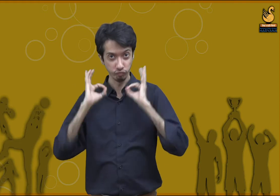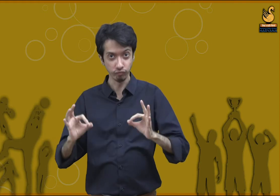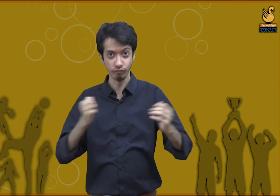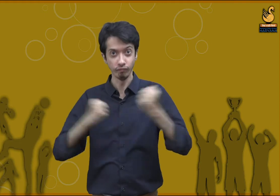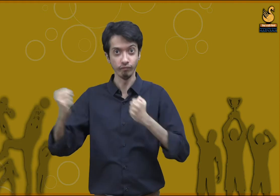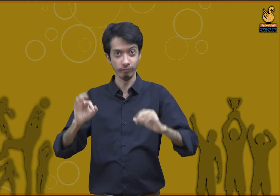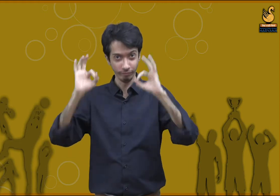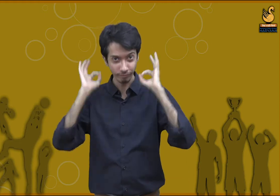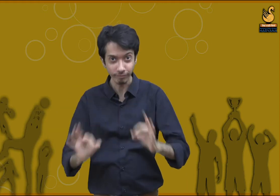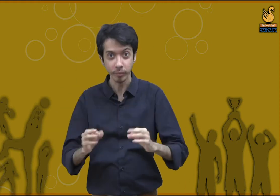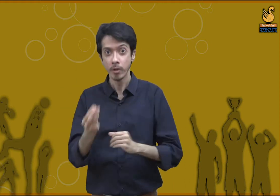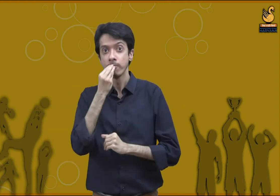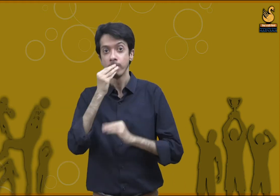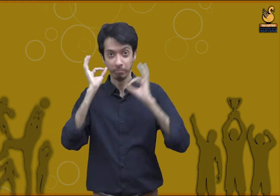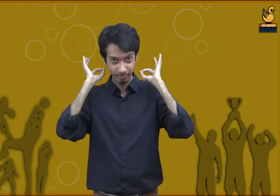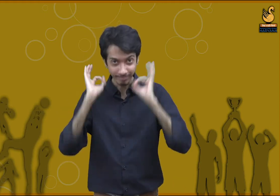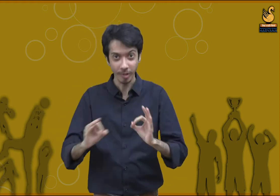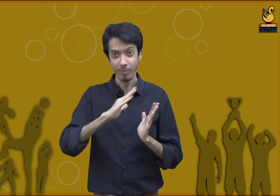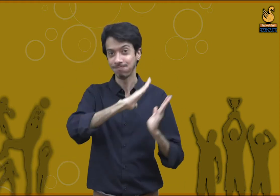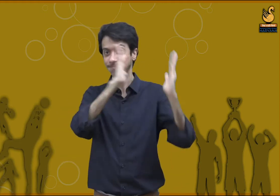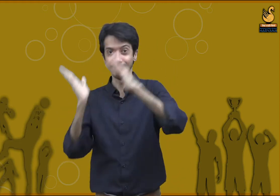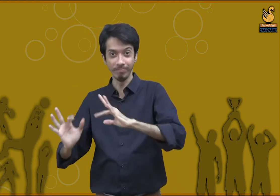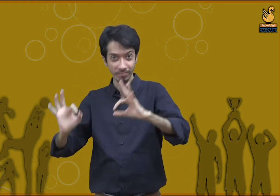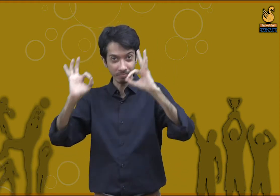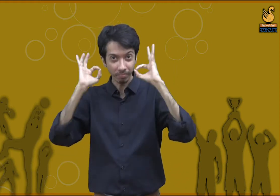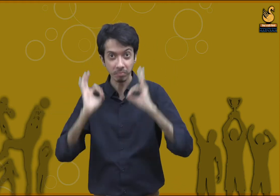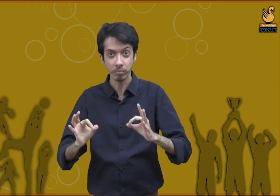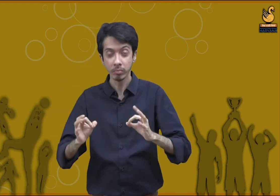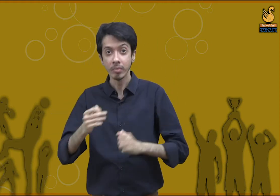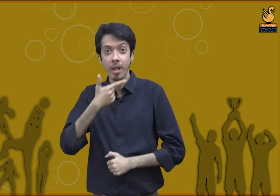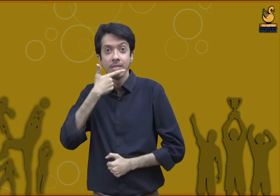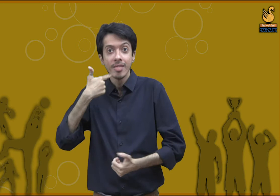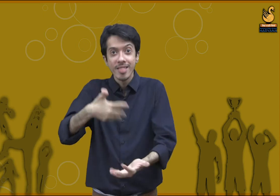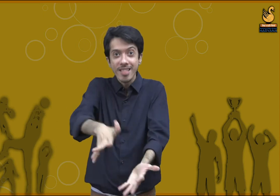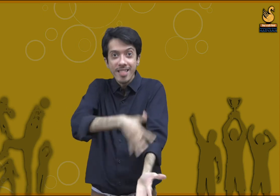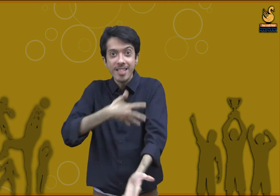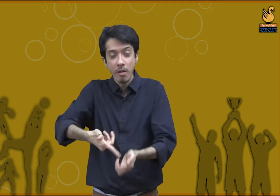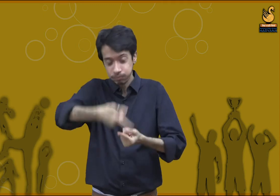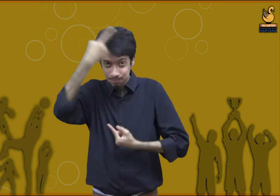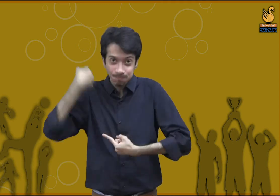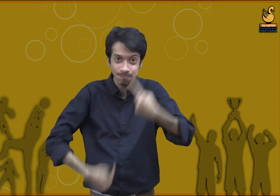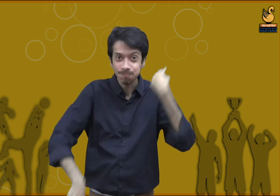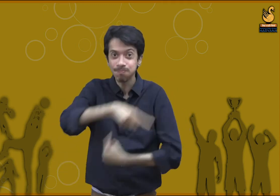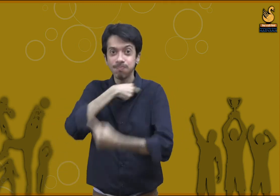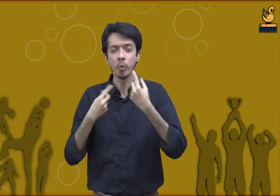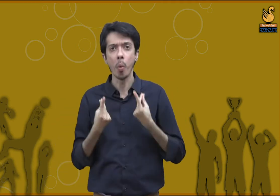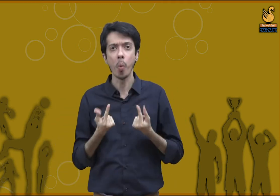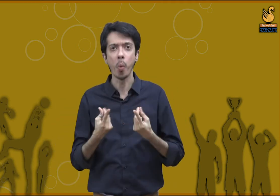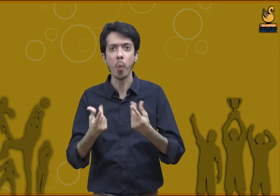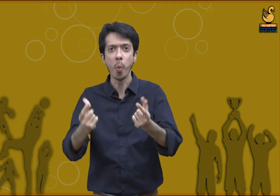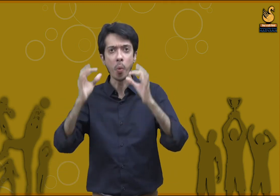physical activities and if we take well-balanced and timely diet this improves blood circulation in our body